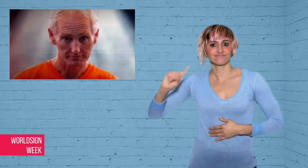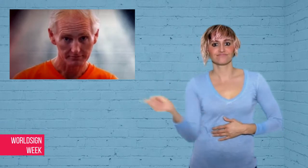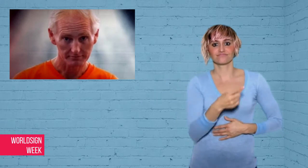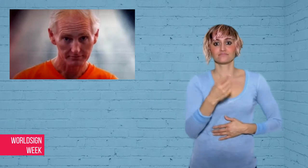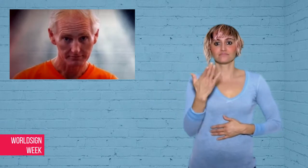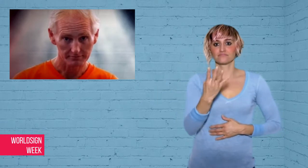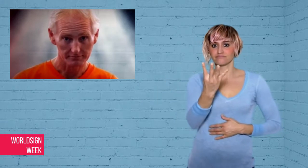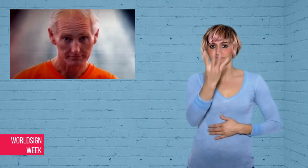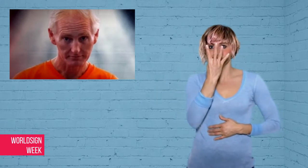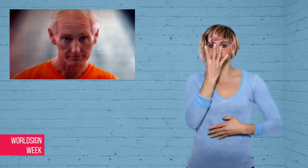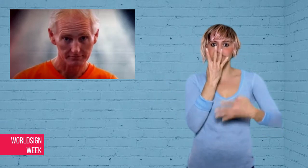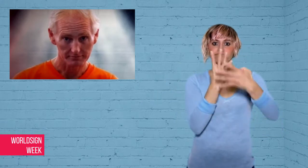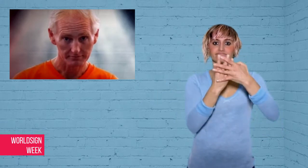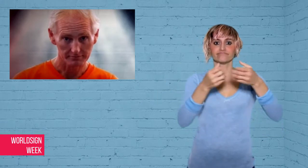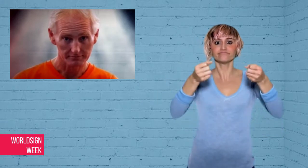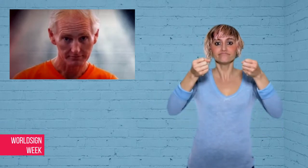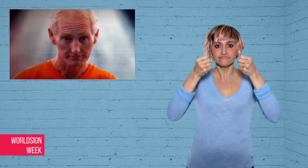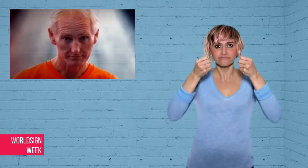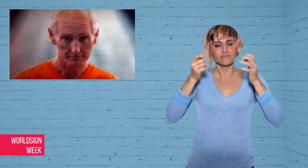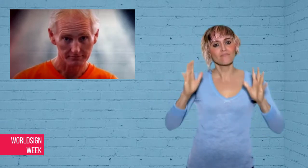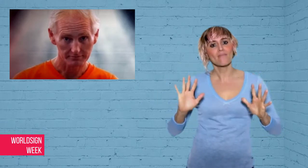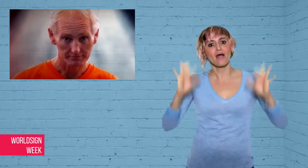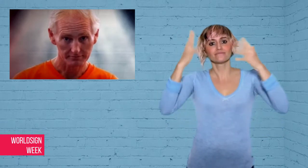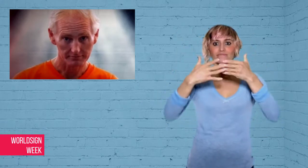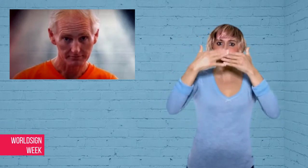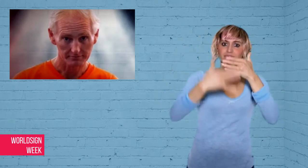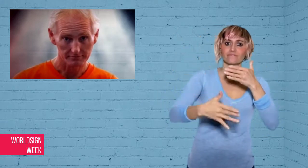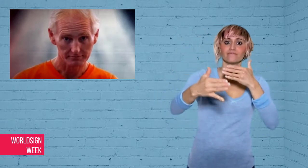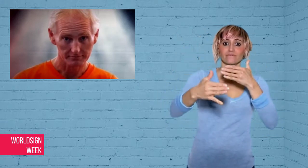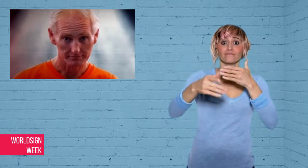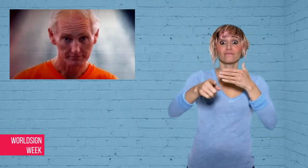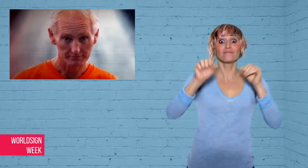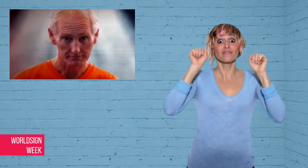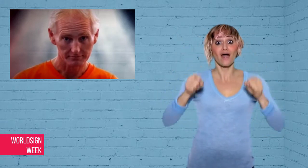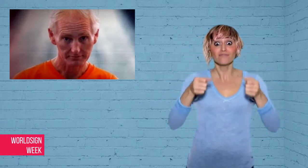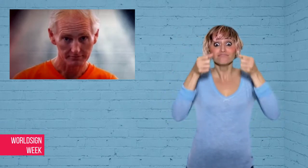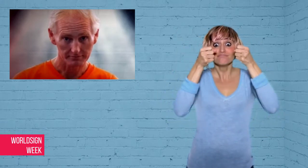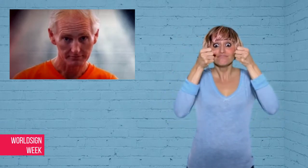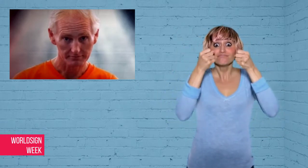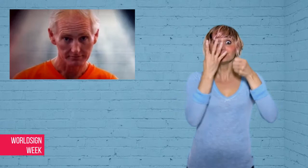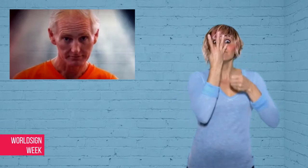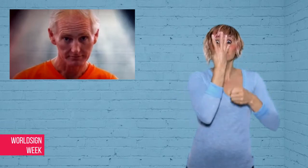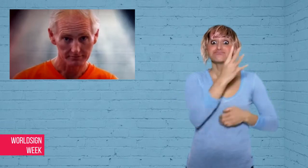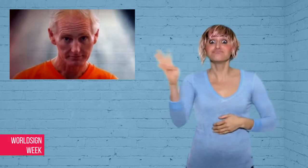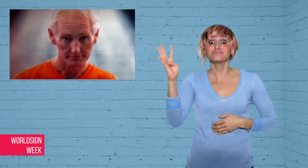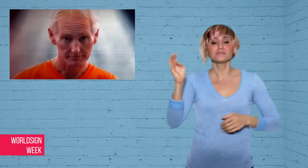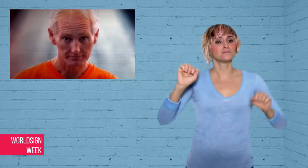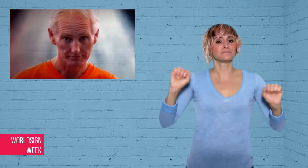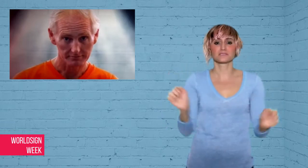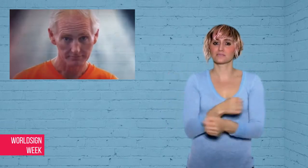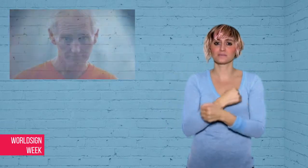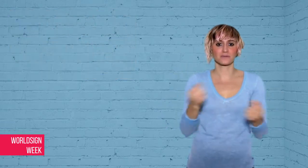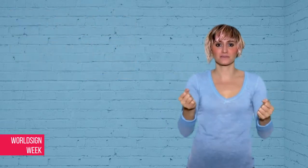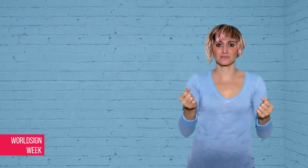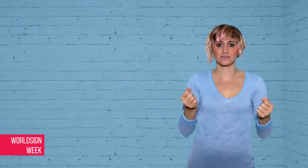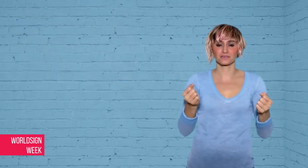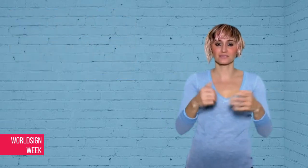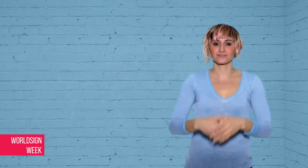was imprisoned for life without parole.